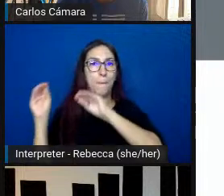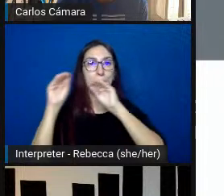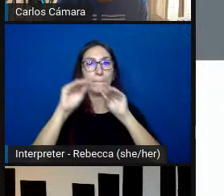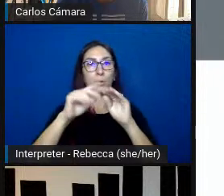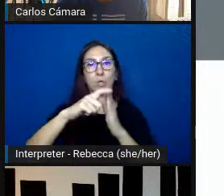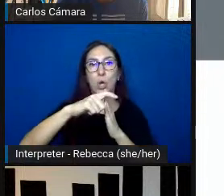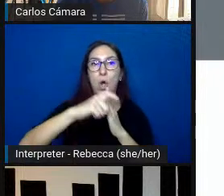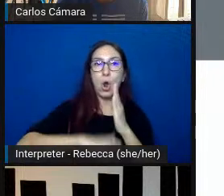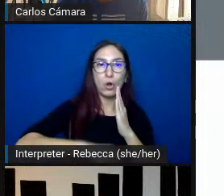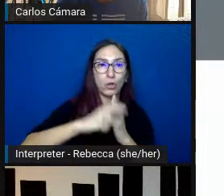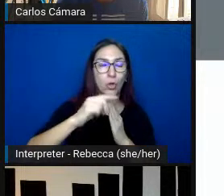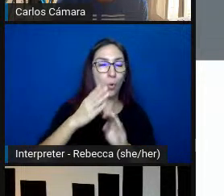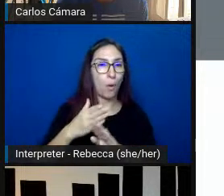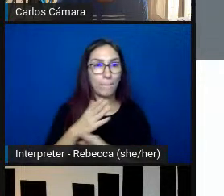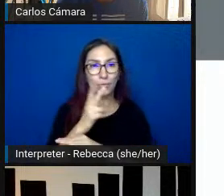Actually when it was good enough we introduced it.